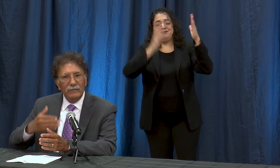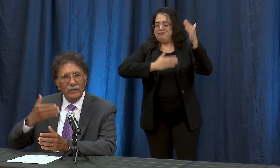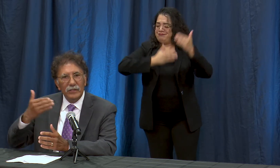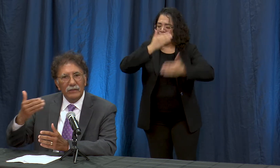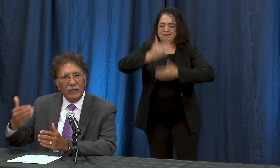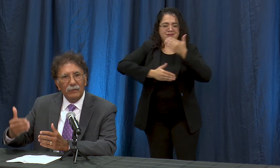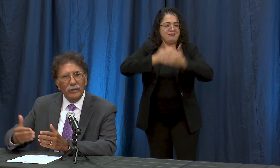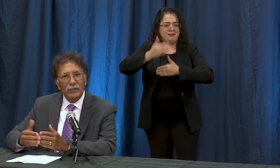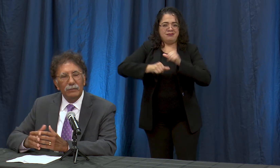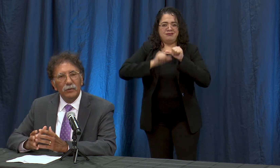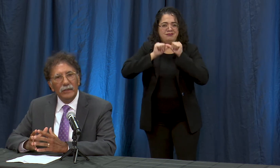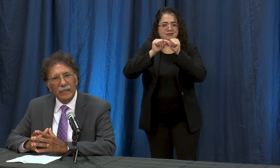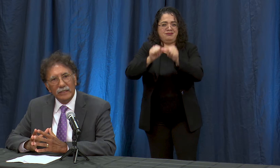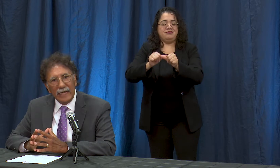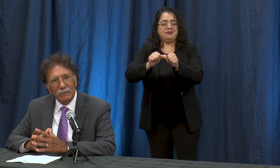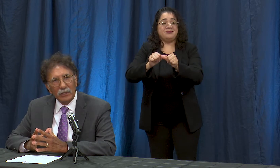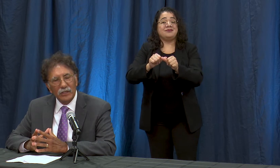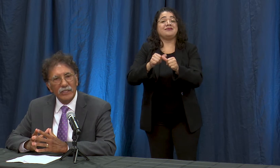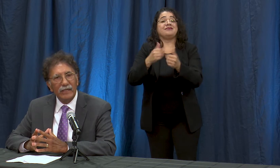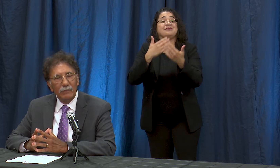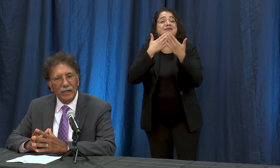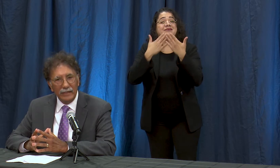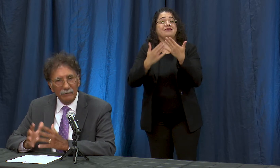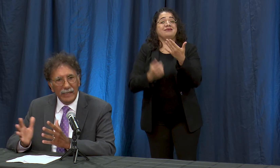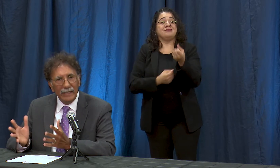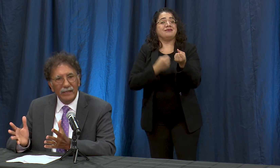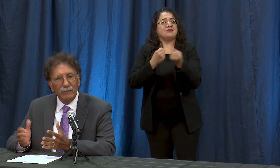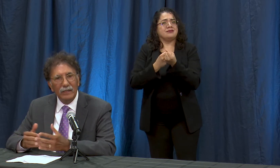our vision of operating this port as an amazon state of mind and by that I mean